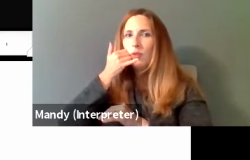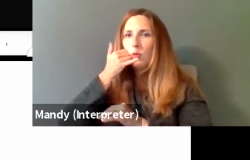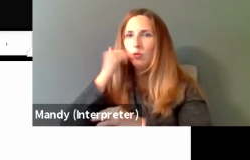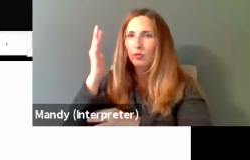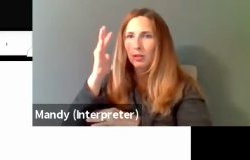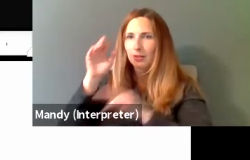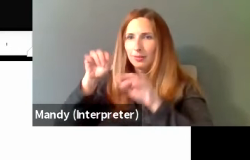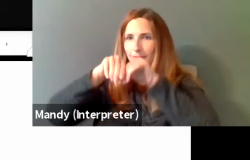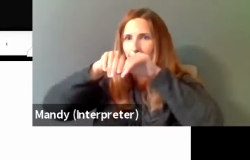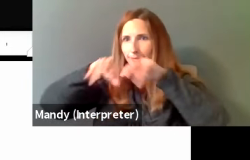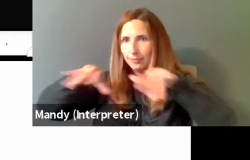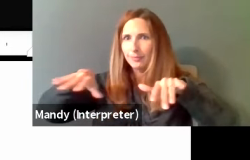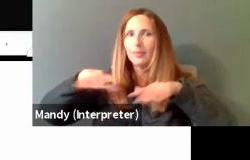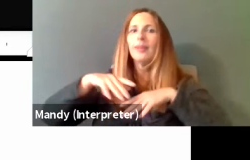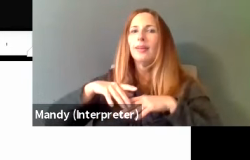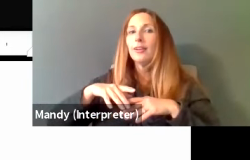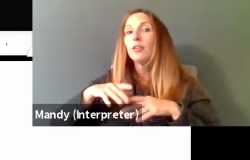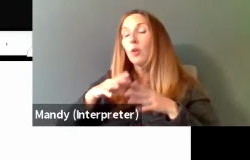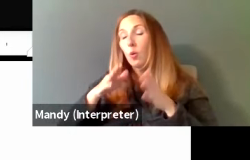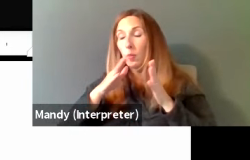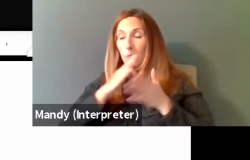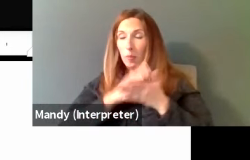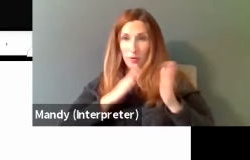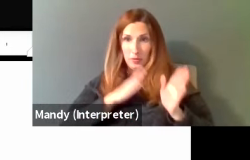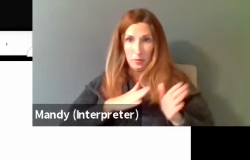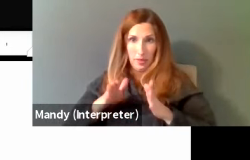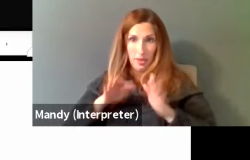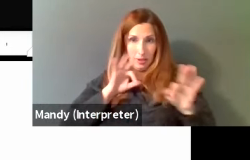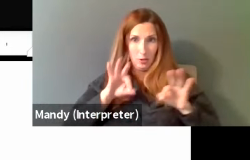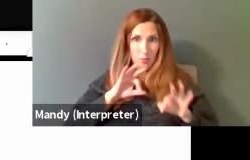how you are currently doing your language access services,